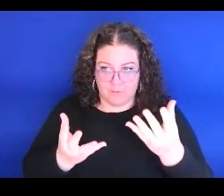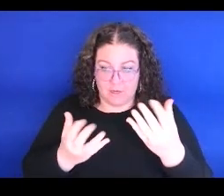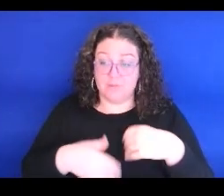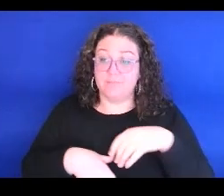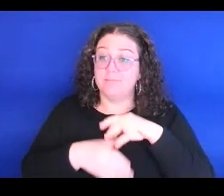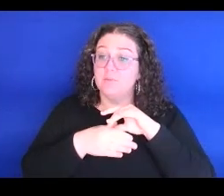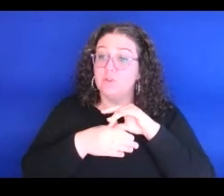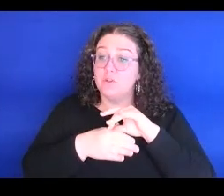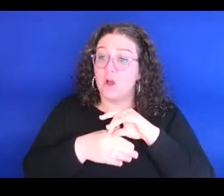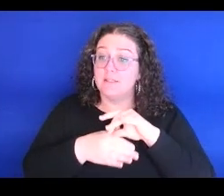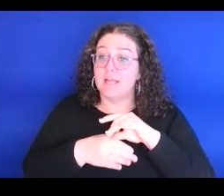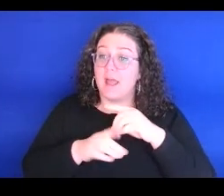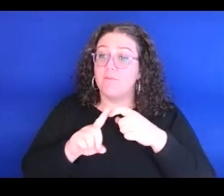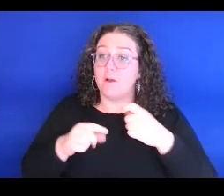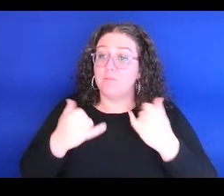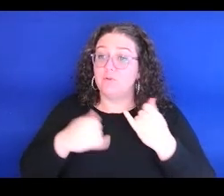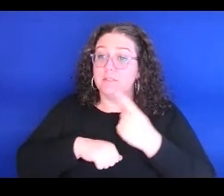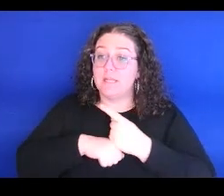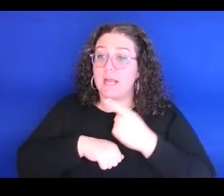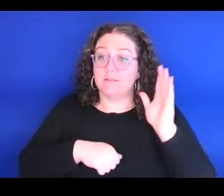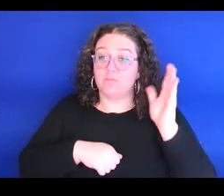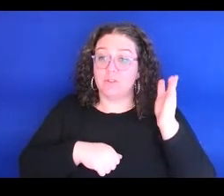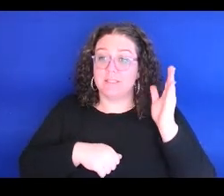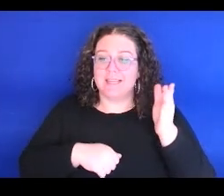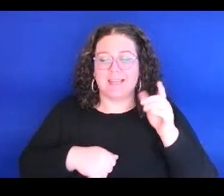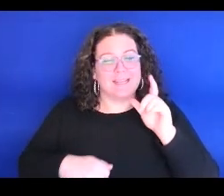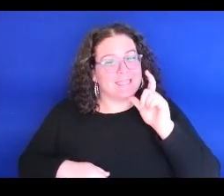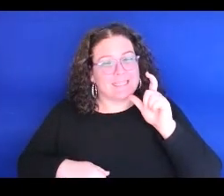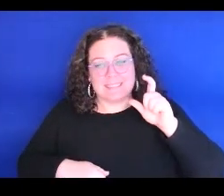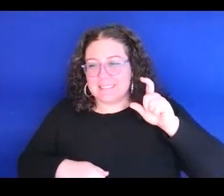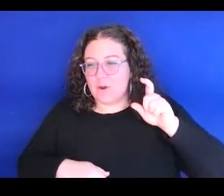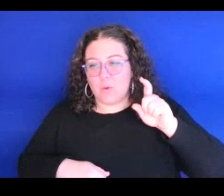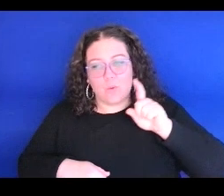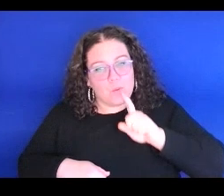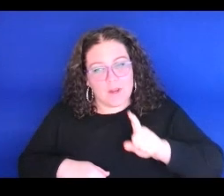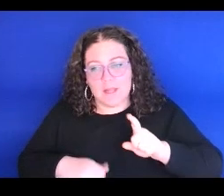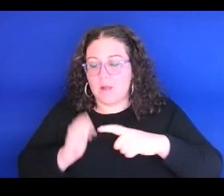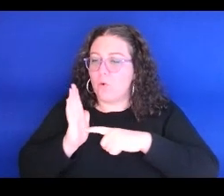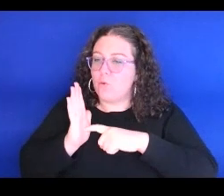this presentation does not necessarily represent the policy of the Department.